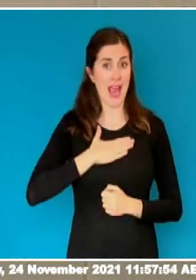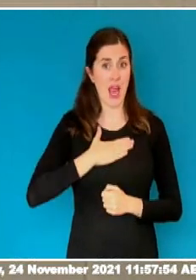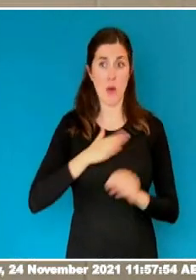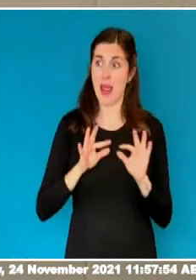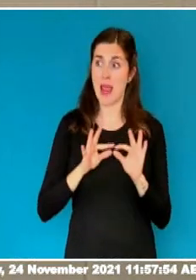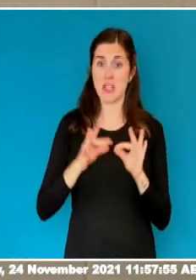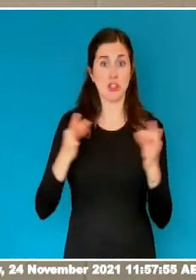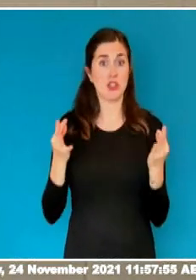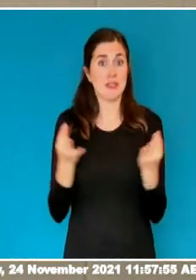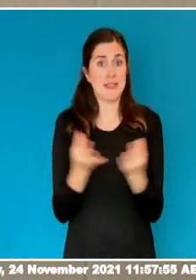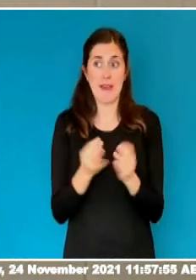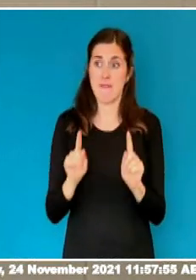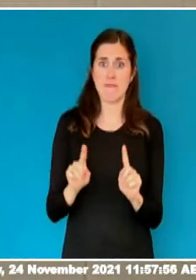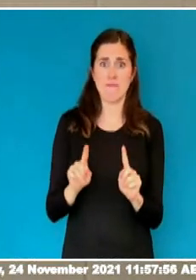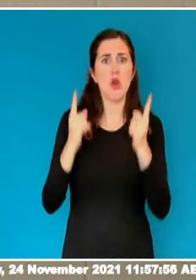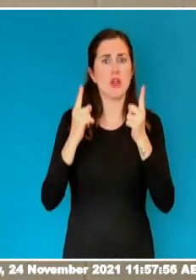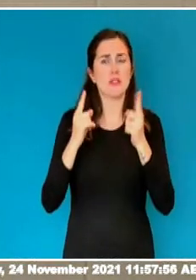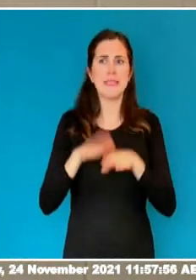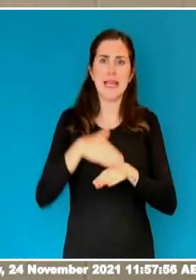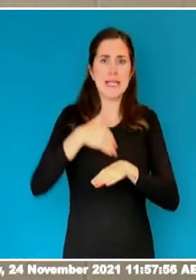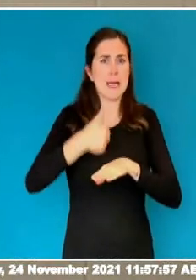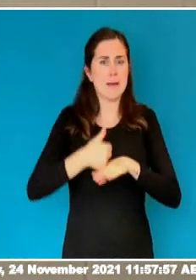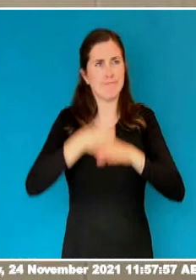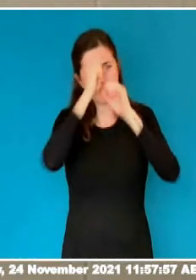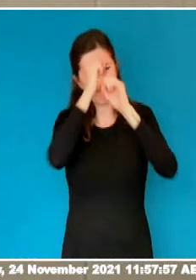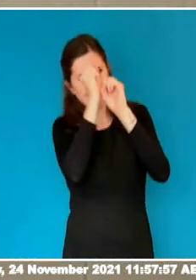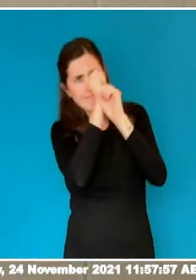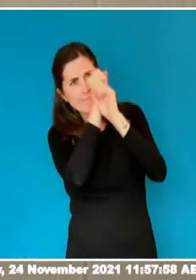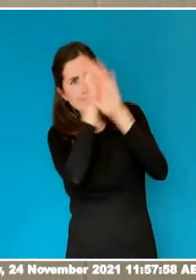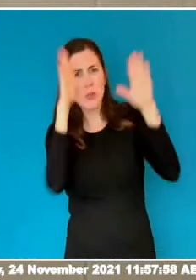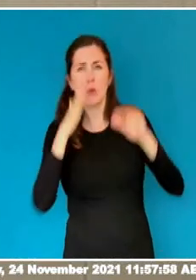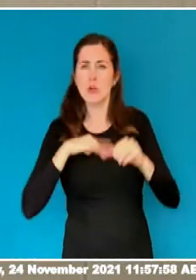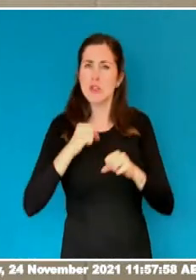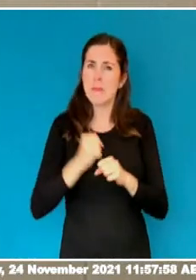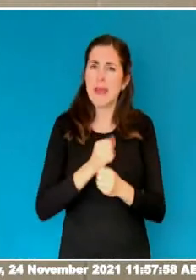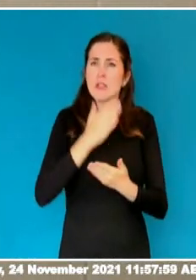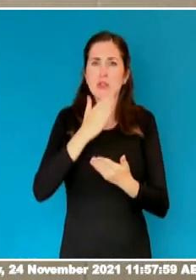started with a vision around how does it ensure that it is able to be accessible to